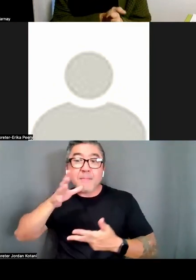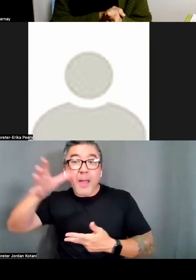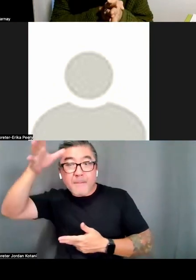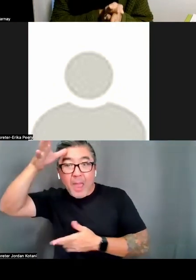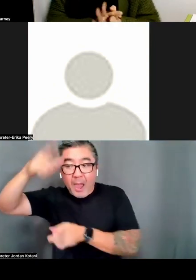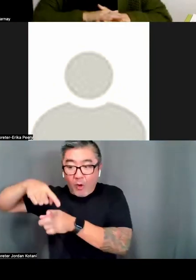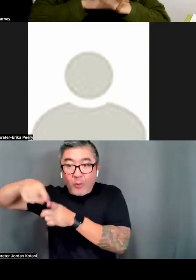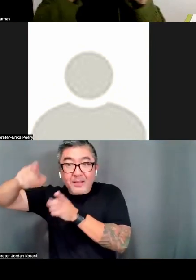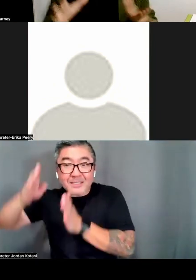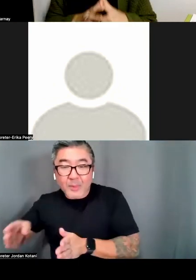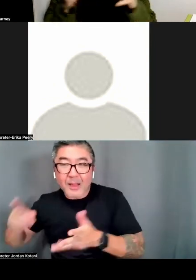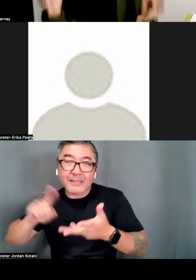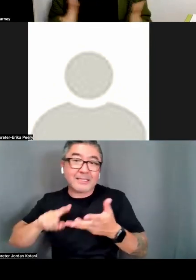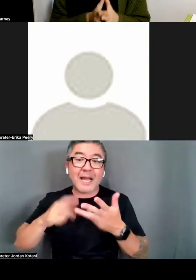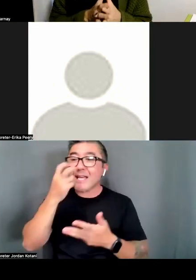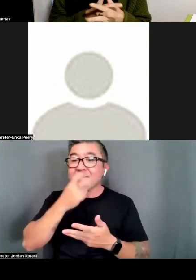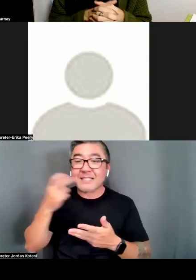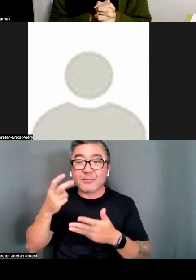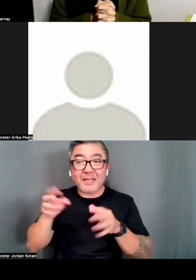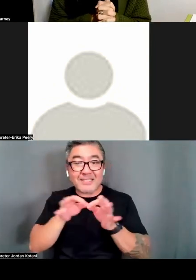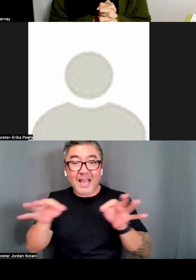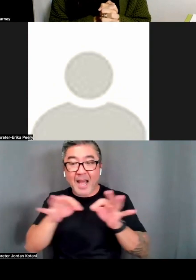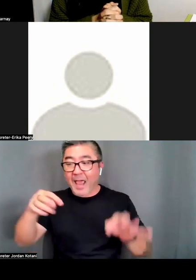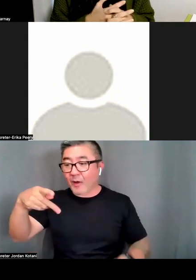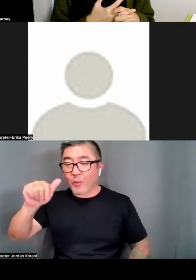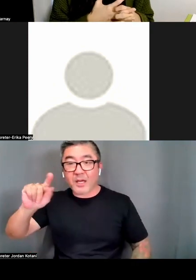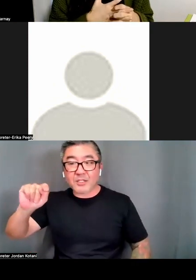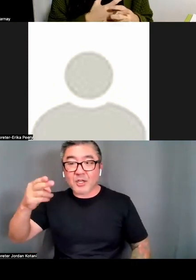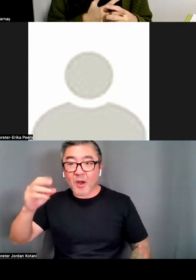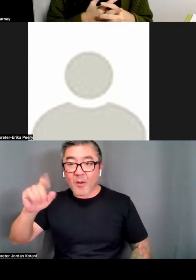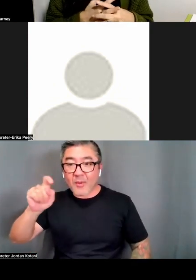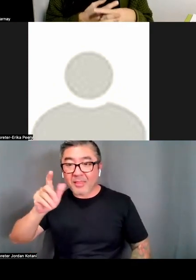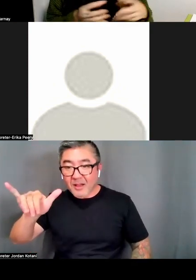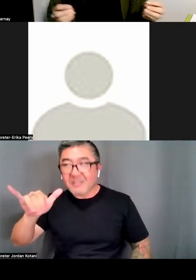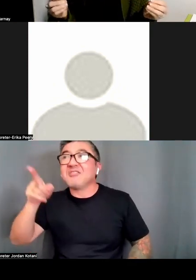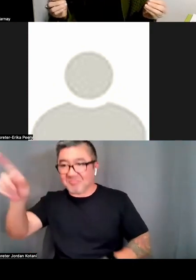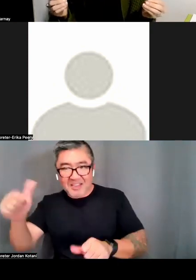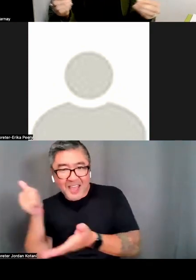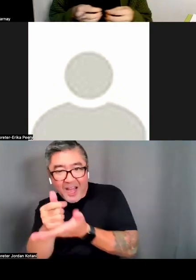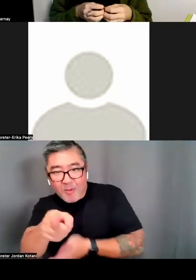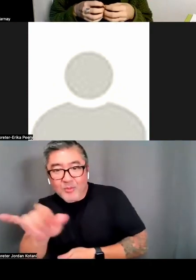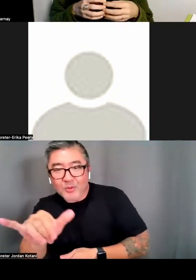language therapists know about these activities we're going to talk about. Important to know